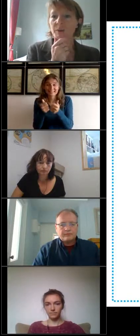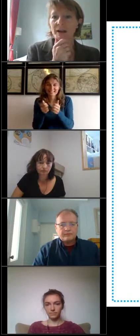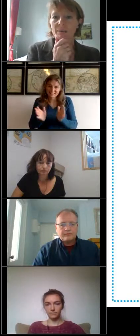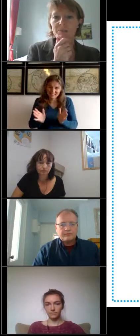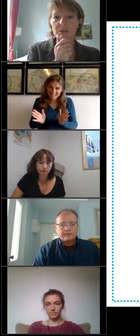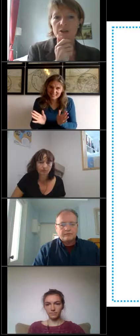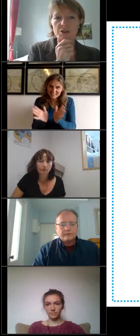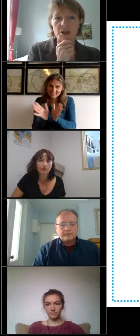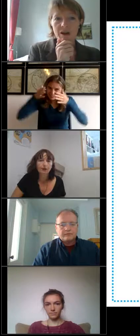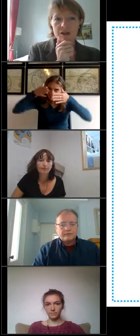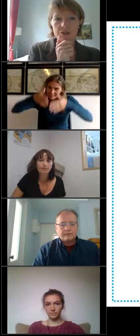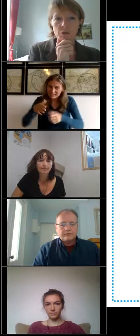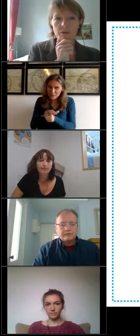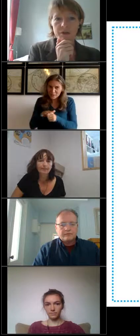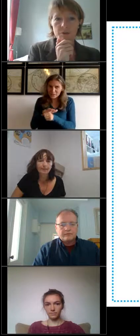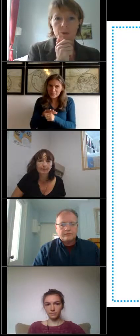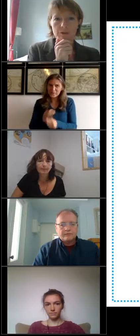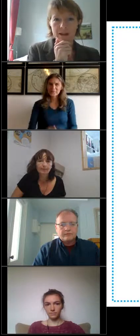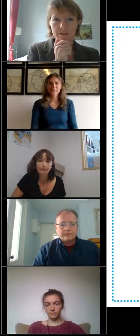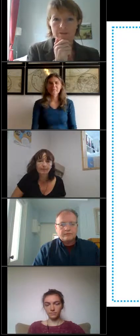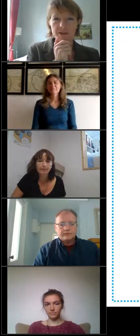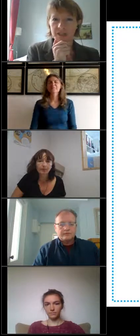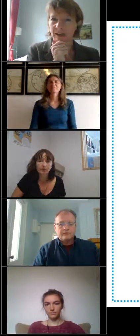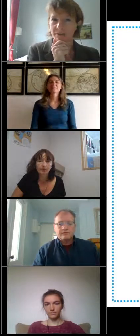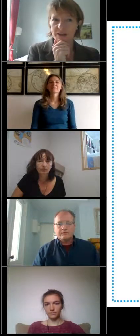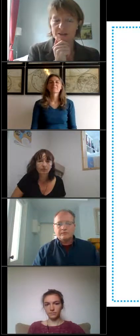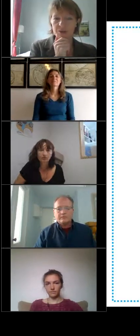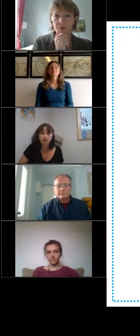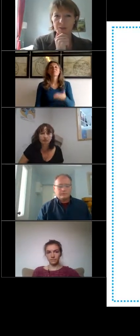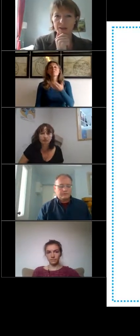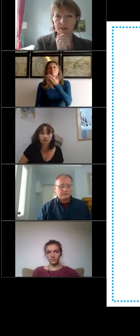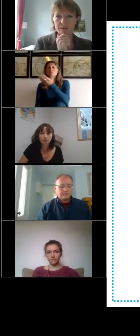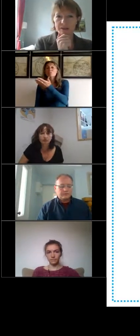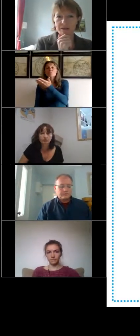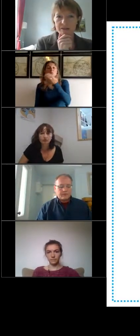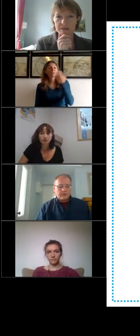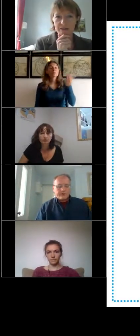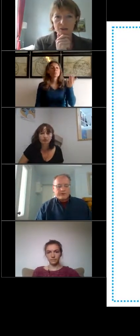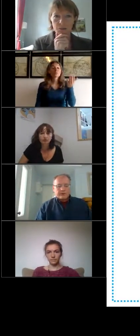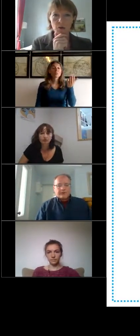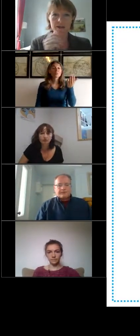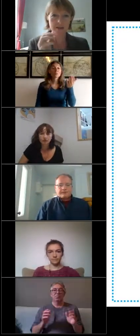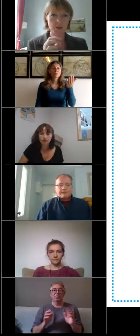Do Charlotte or Vibhu or Regina have things to put in on this point?